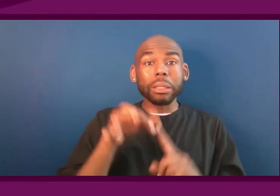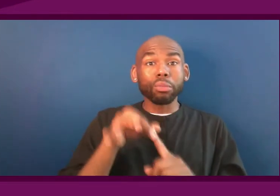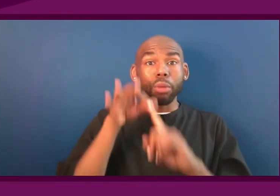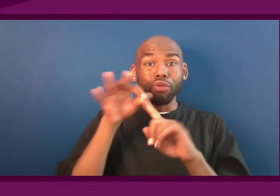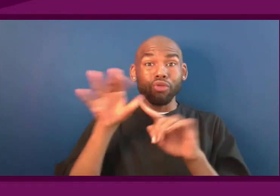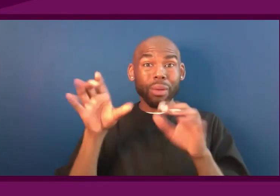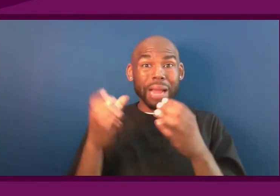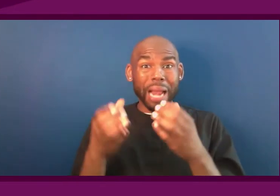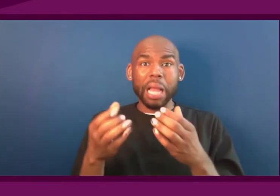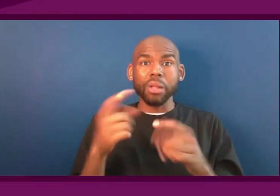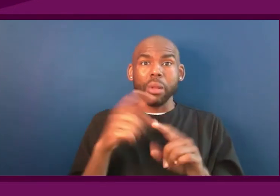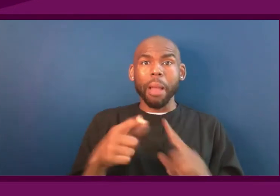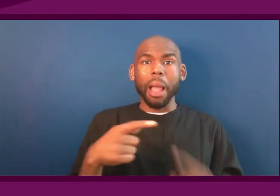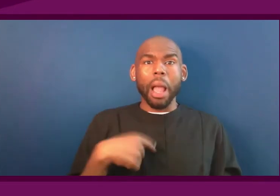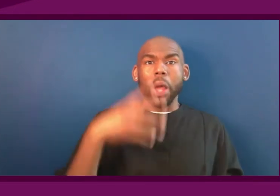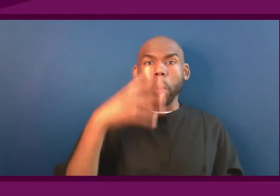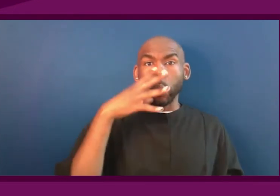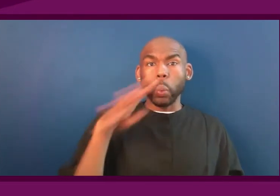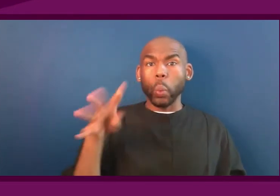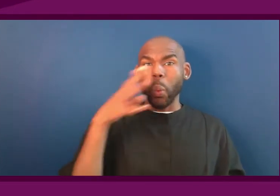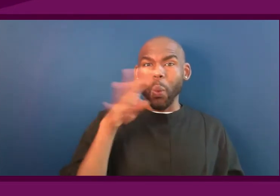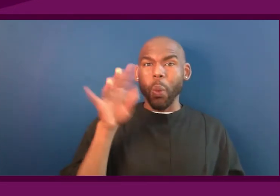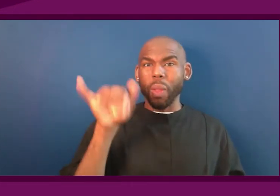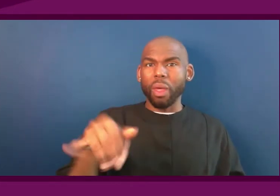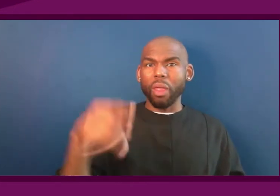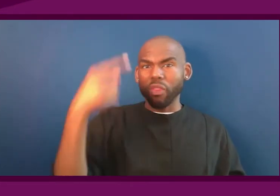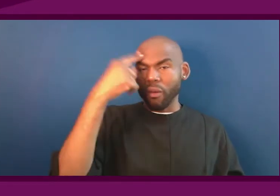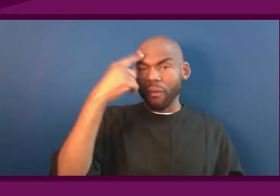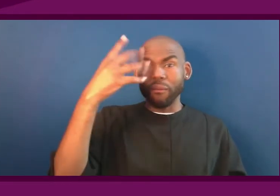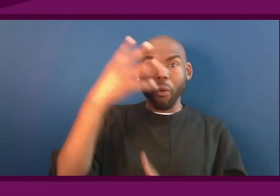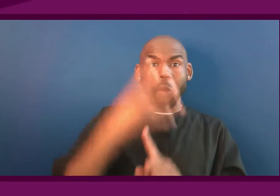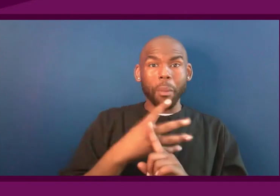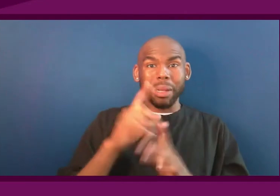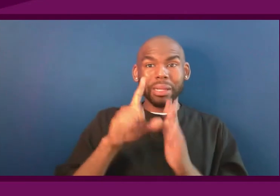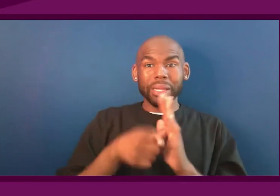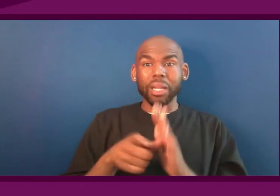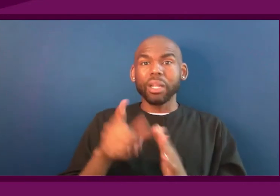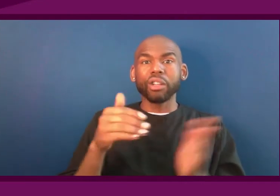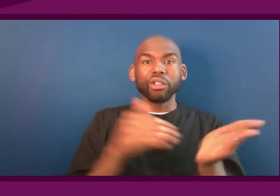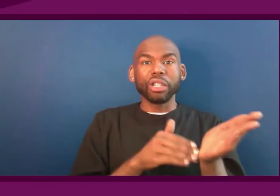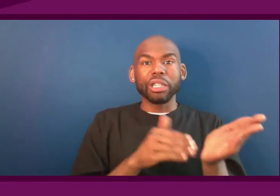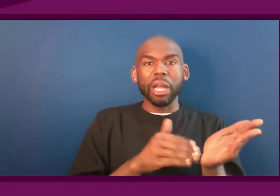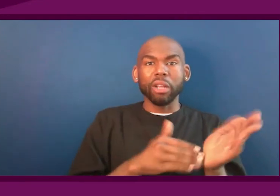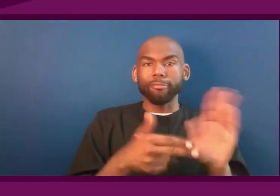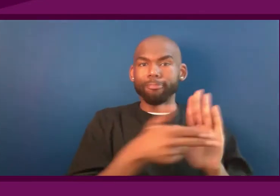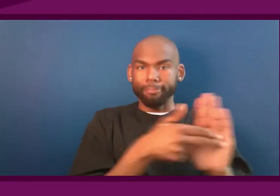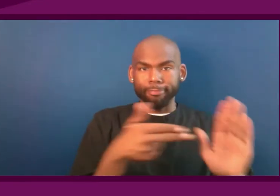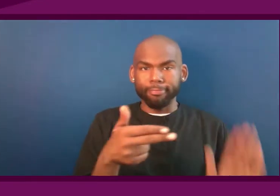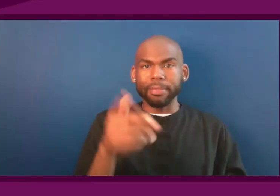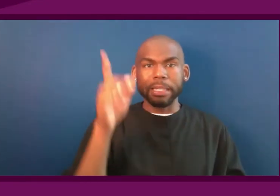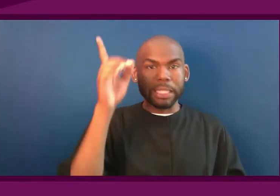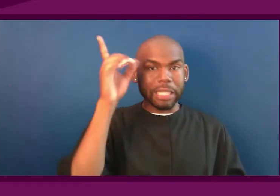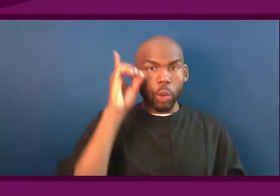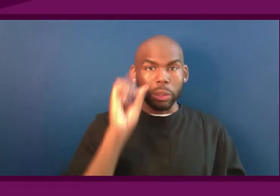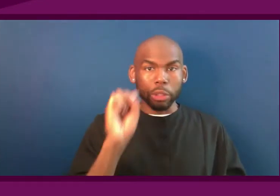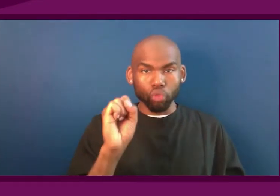anxiety. I just didn't know anything about it. Debra Ruh: I didn't think at the time I'd met anybody with a disability, which so many people are like that.